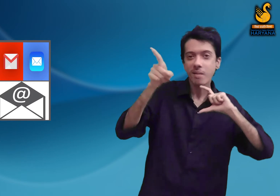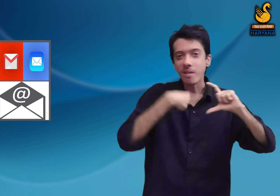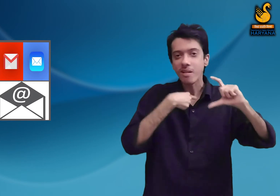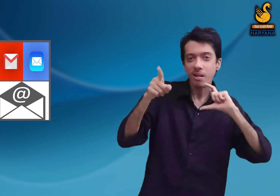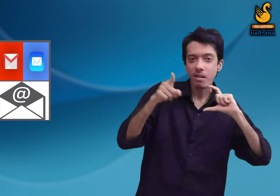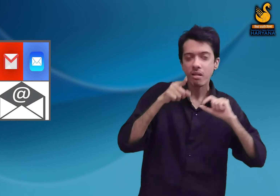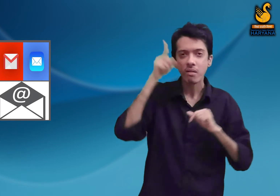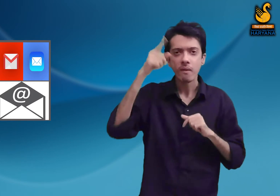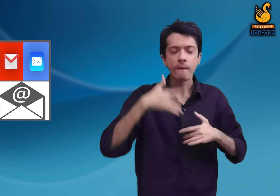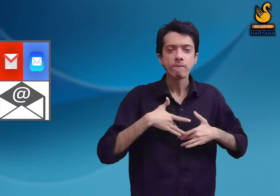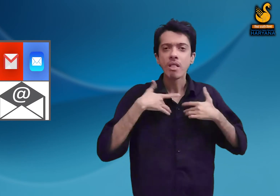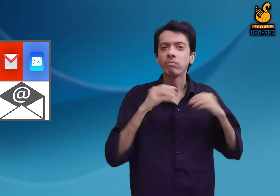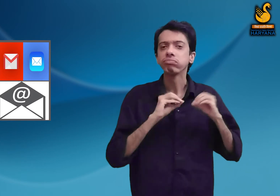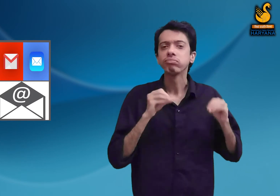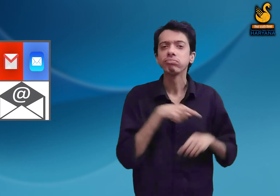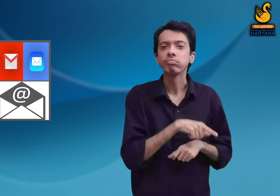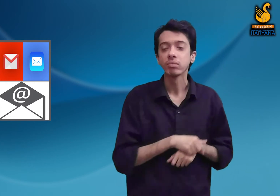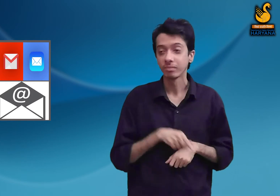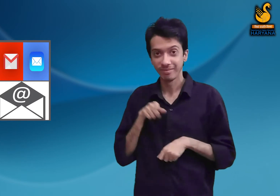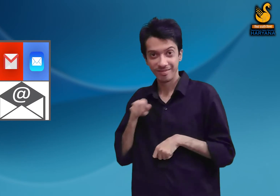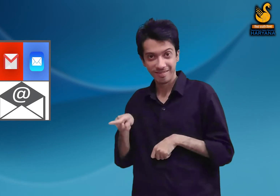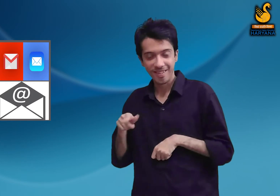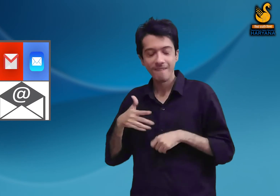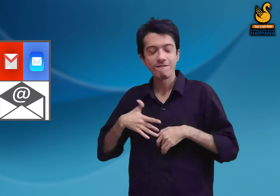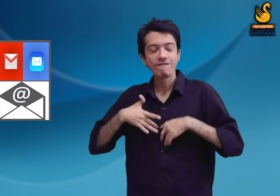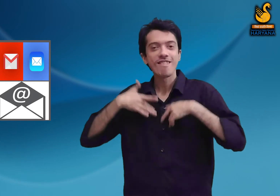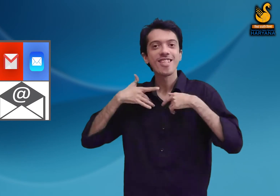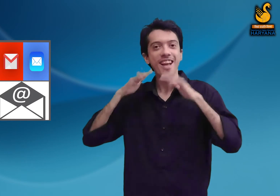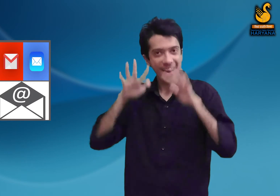they don't feel more connected after reading it but they feel it through letters.